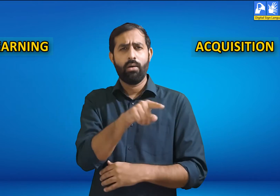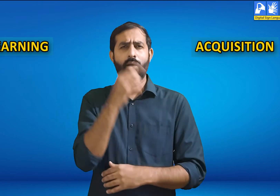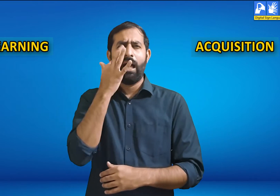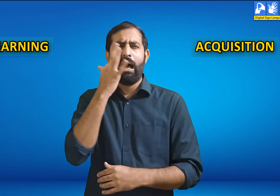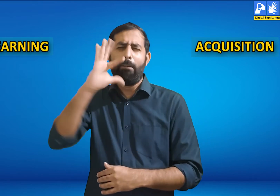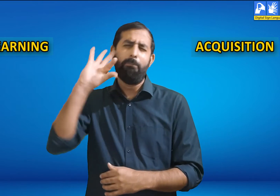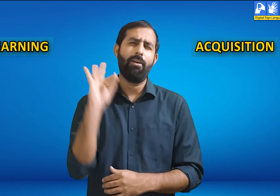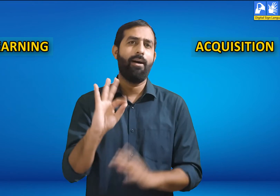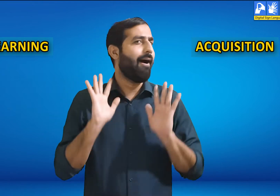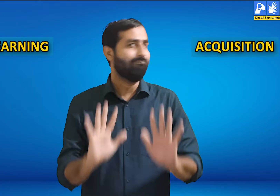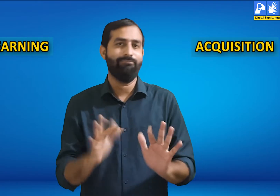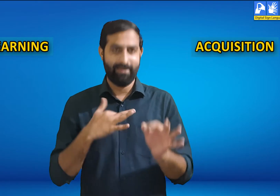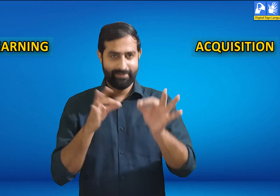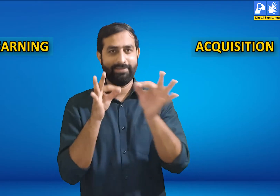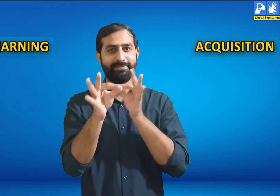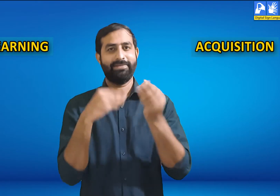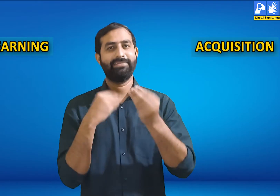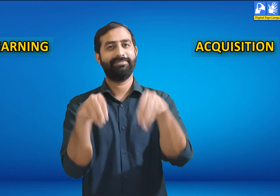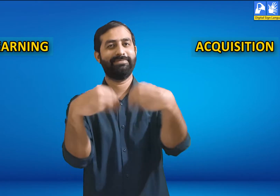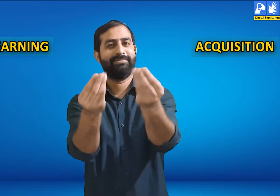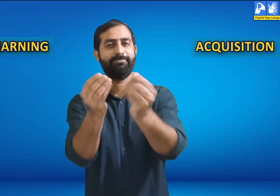These are two important terms. I will explain them.